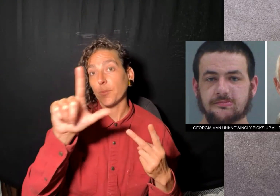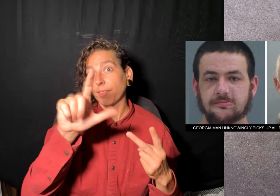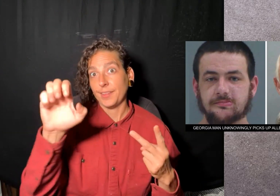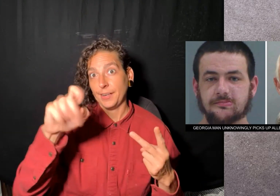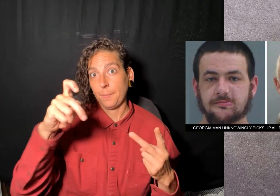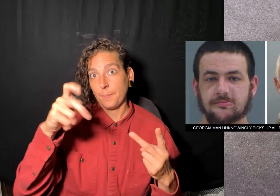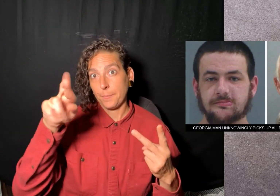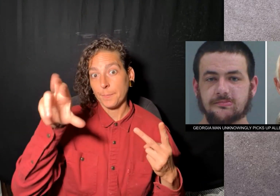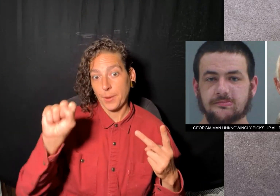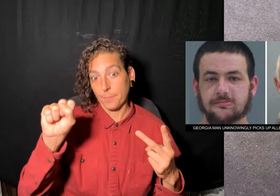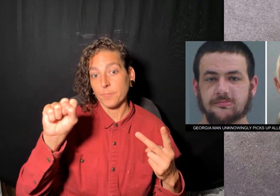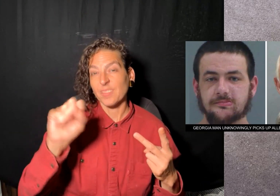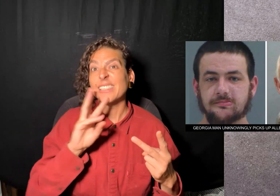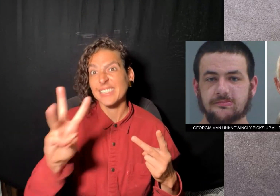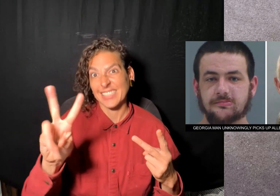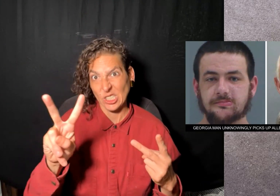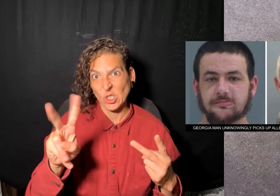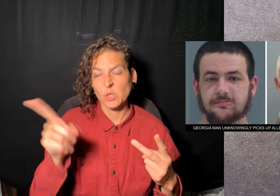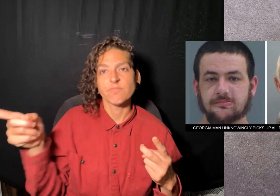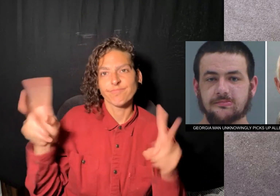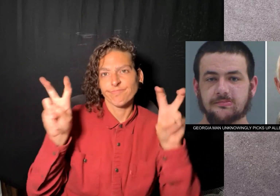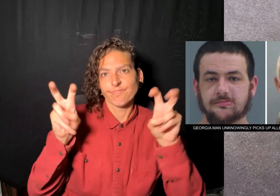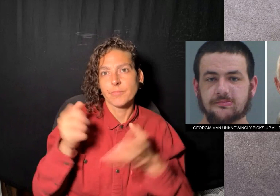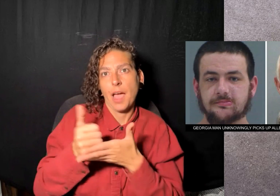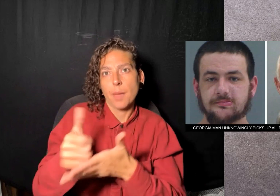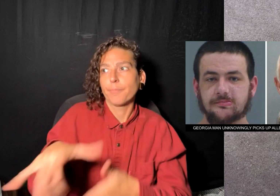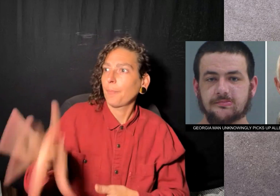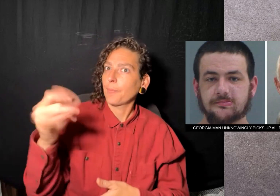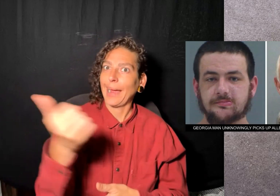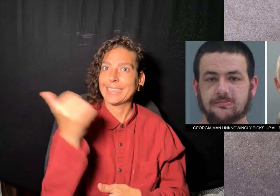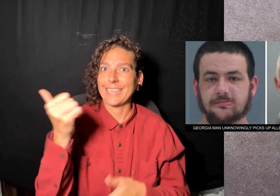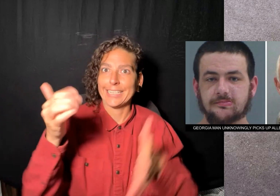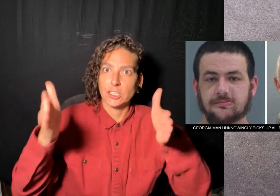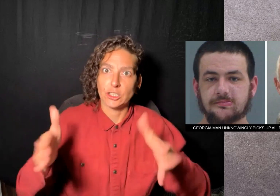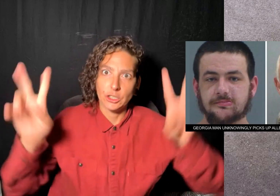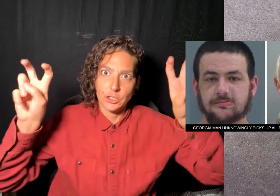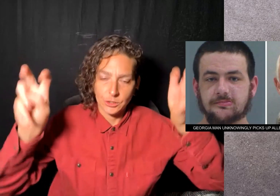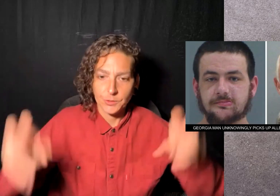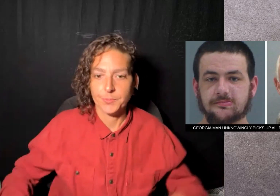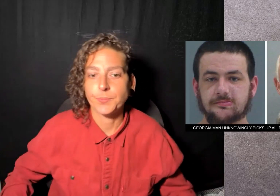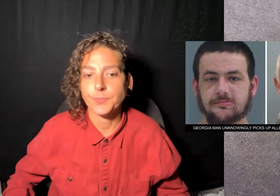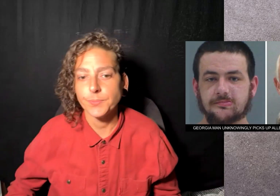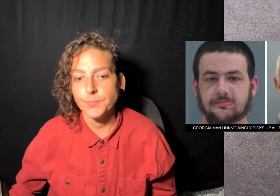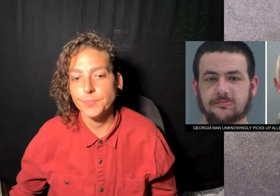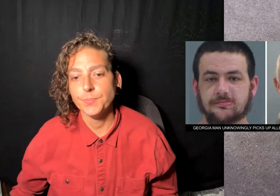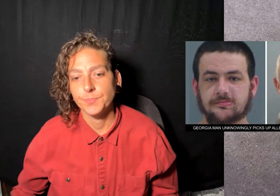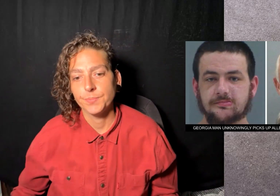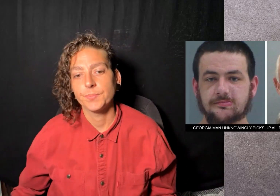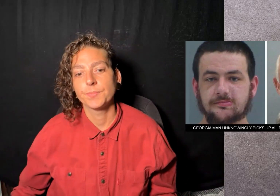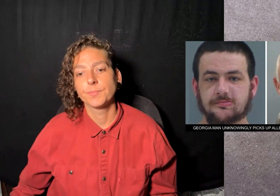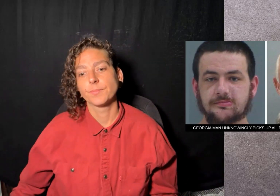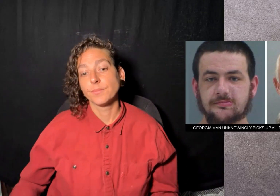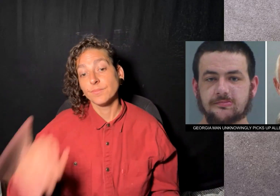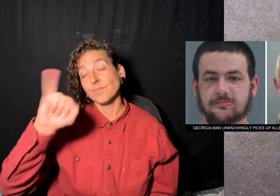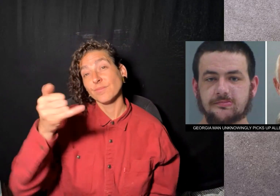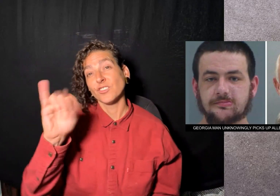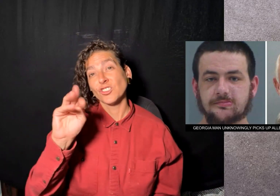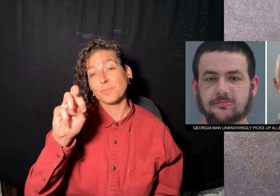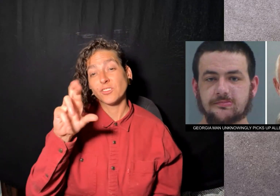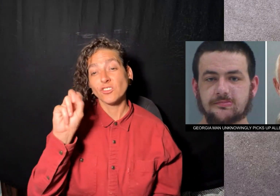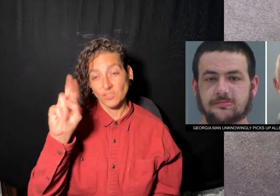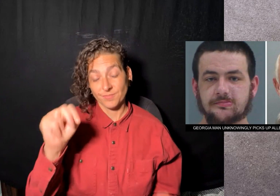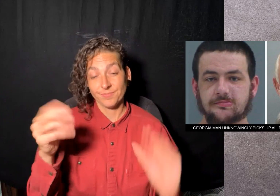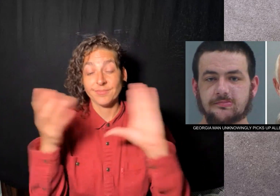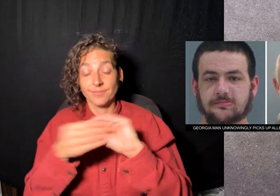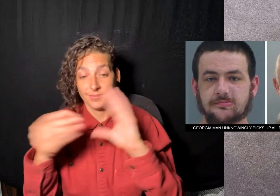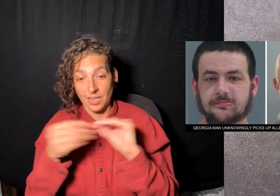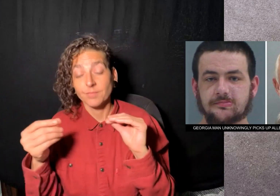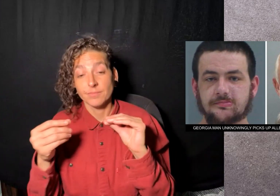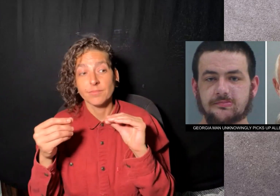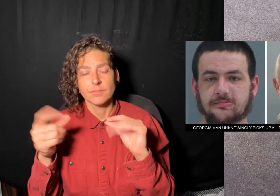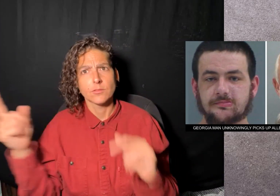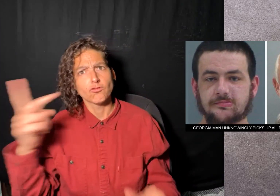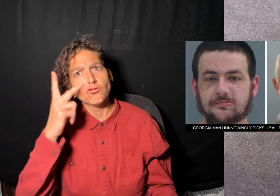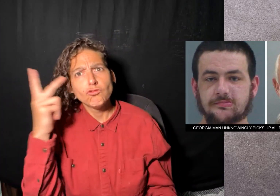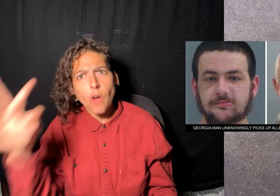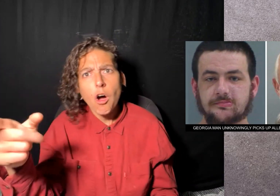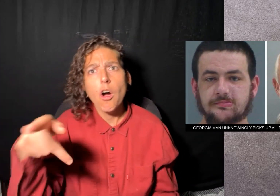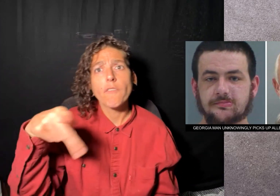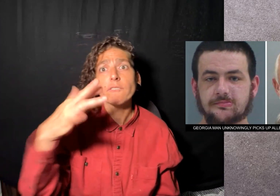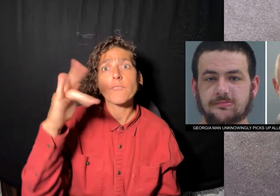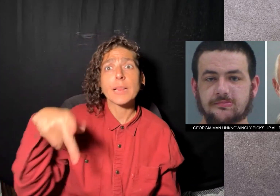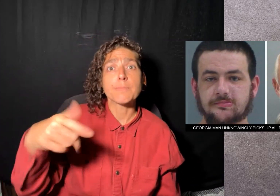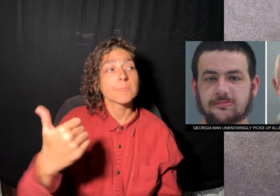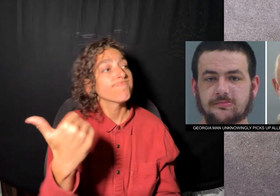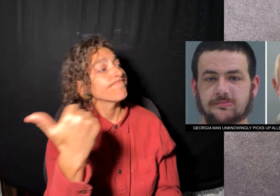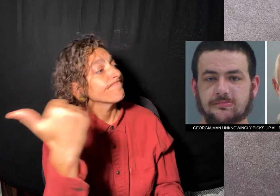Peppers Jimmerson says he saw Phillips hitchhiking